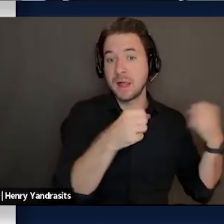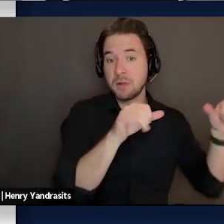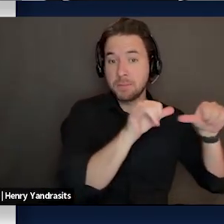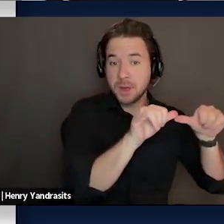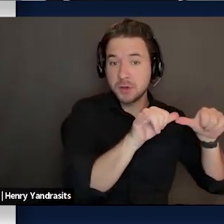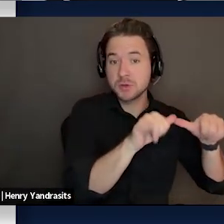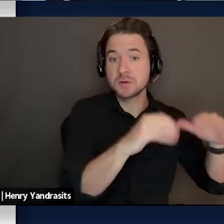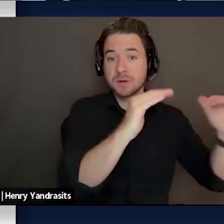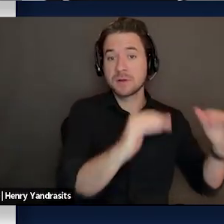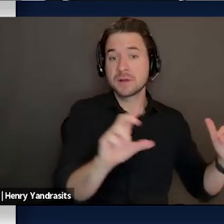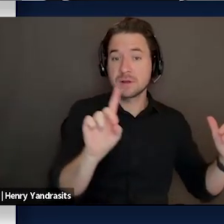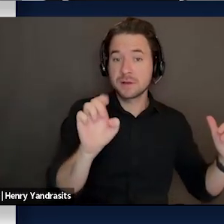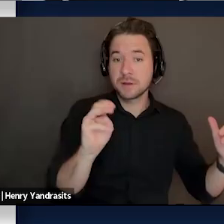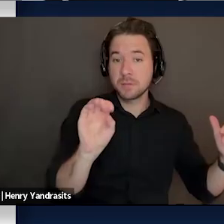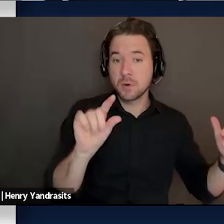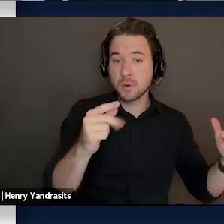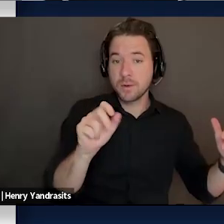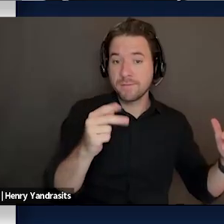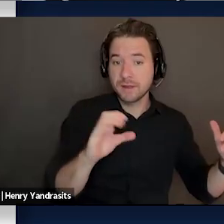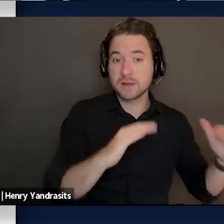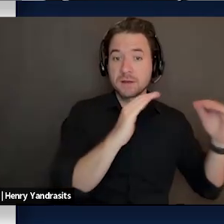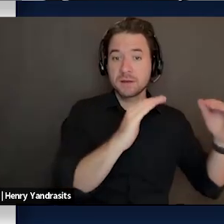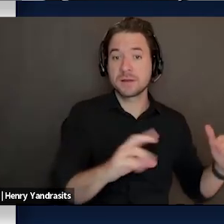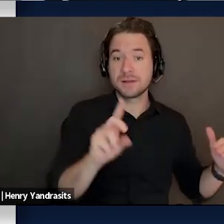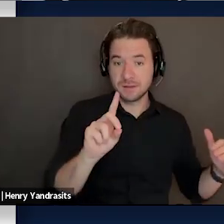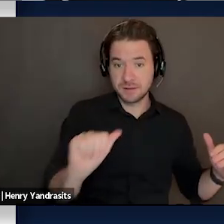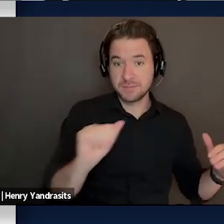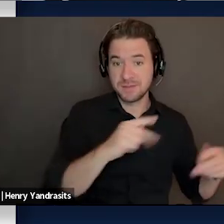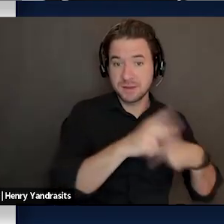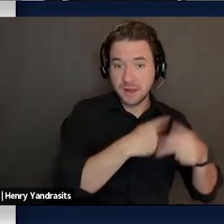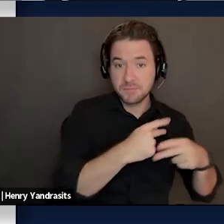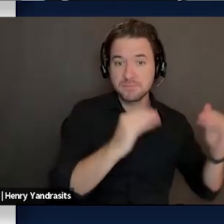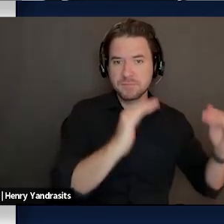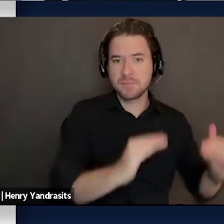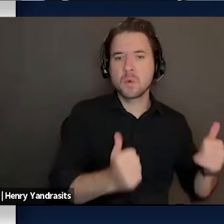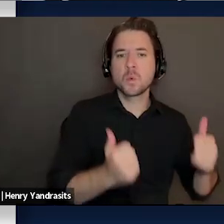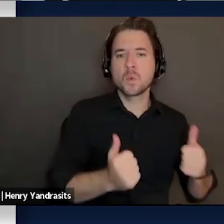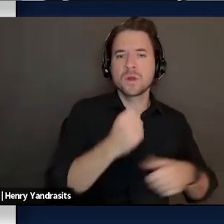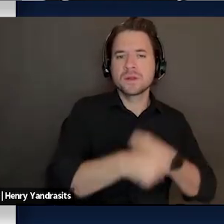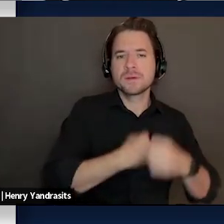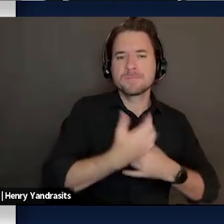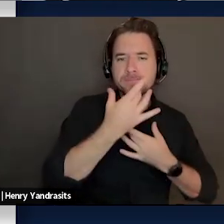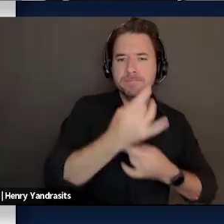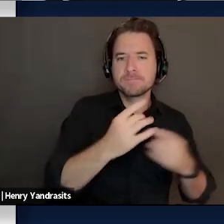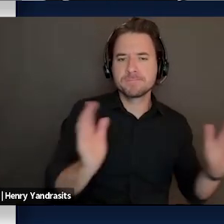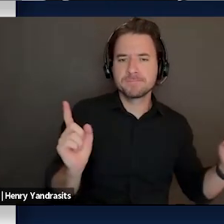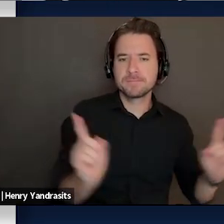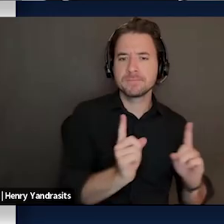Demographic categories. Disability types, and the years that they're interested in exploring.